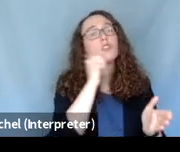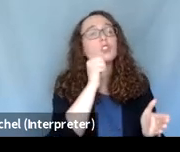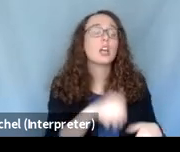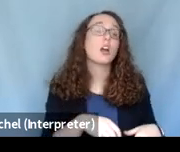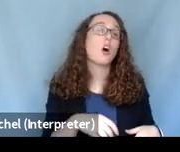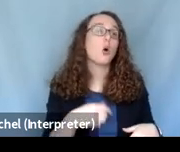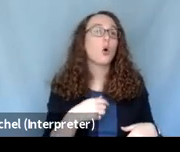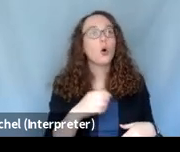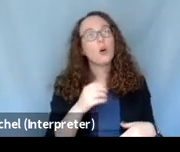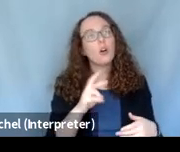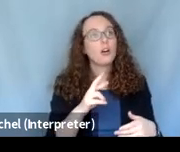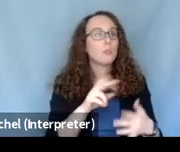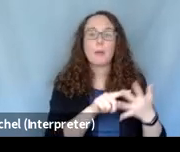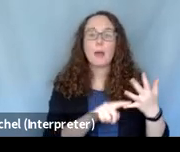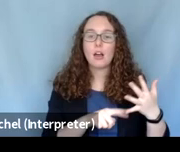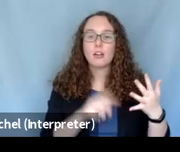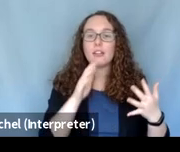will basically tell you how much money you